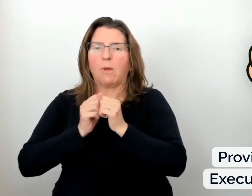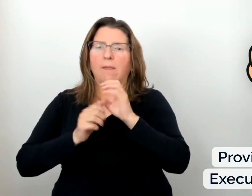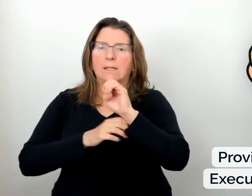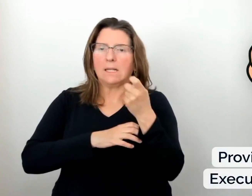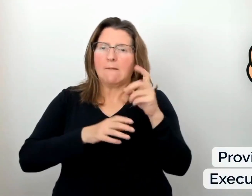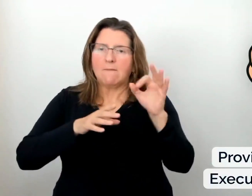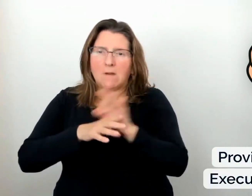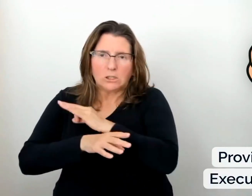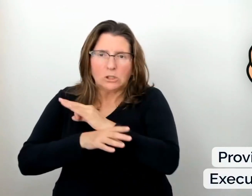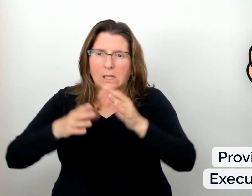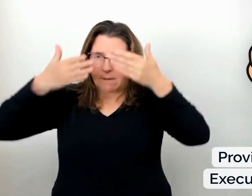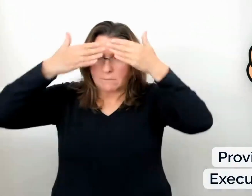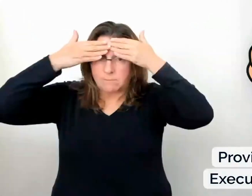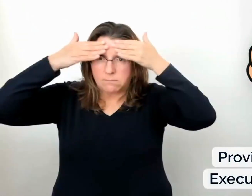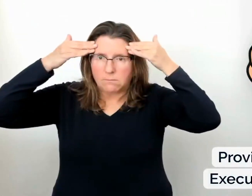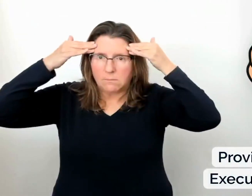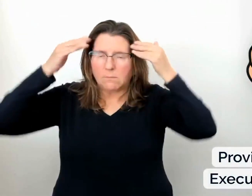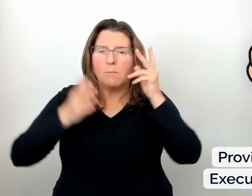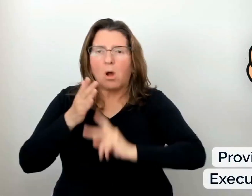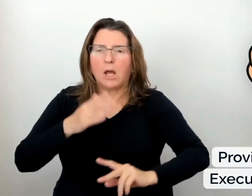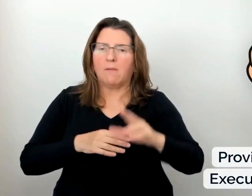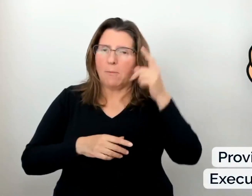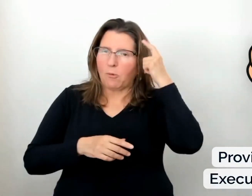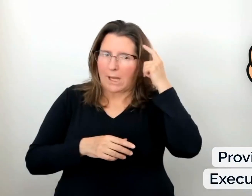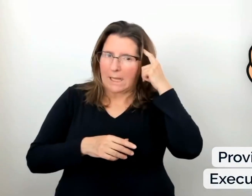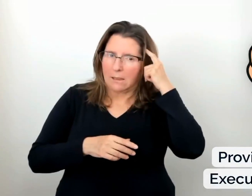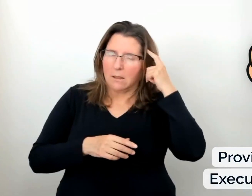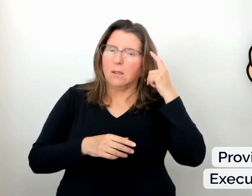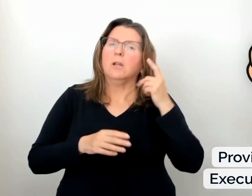Tasks such as these activate the executive function region of the brain.